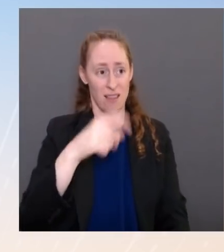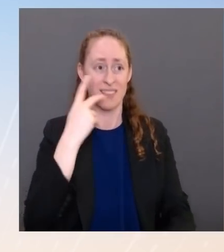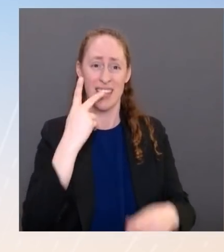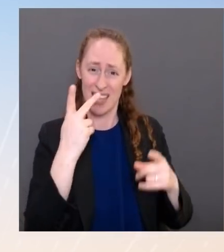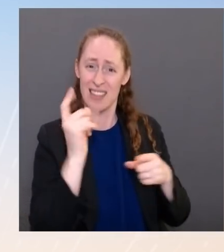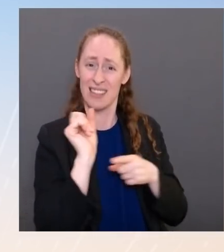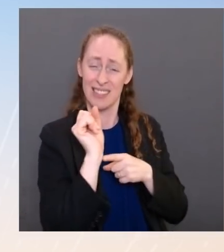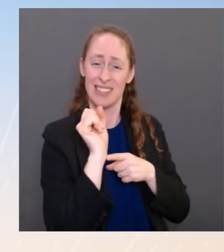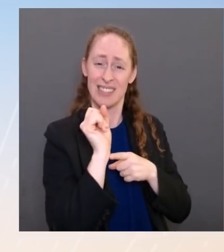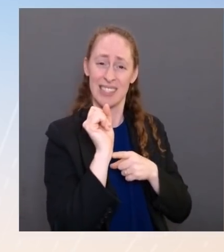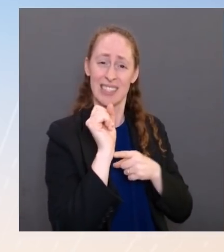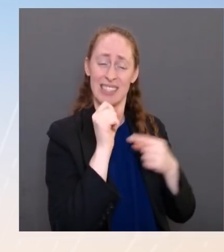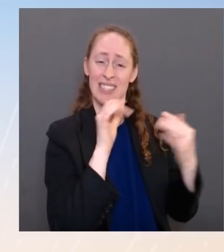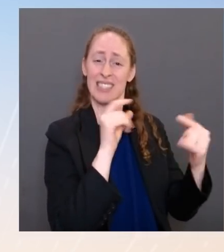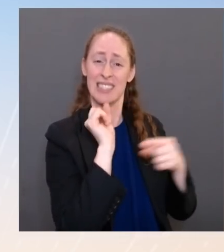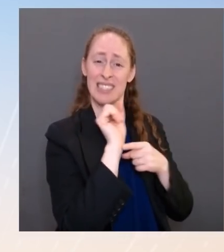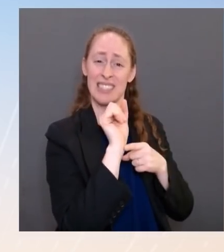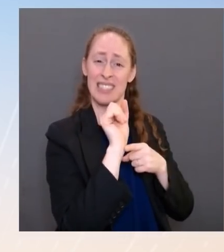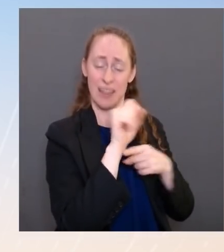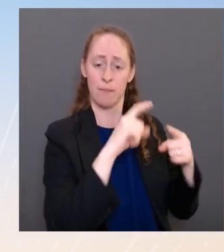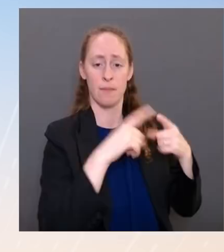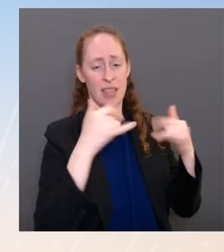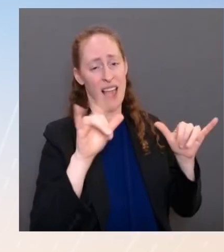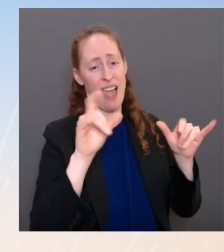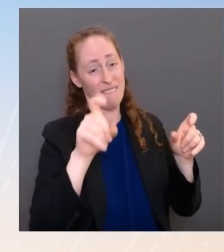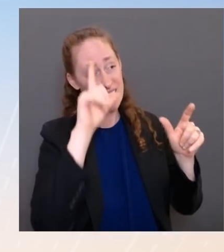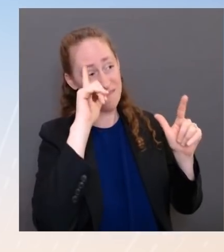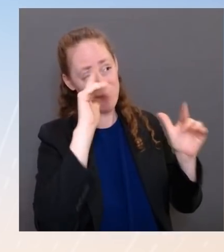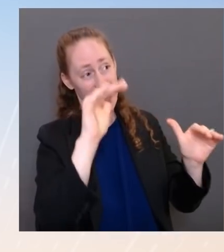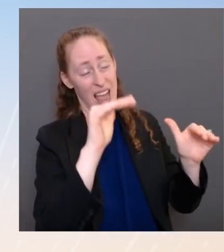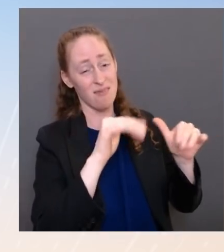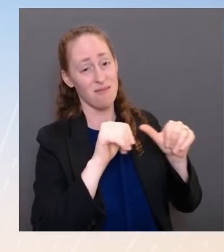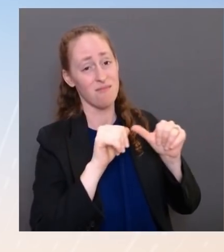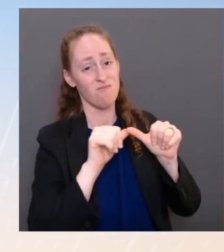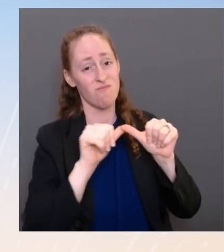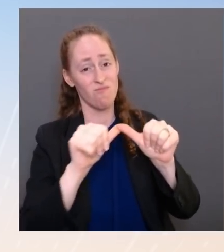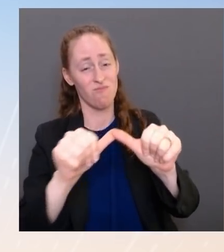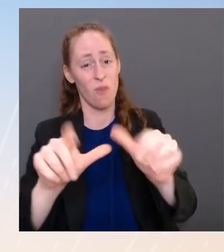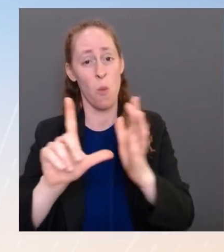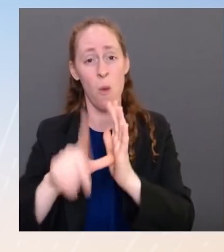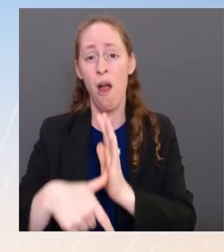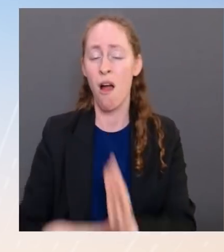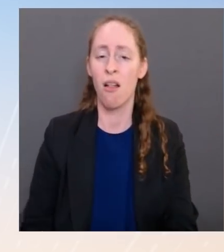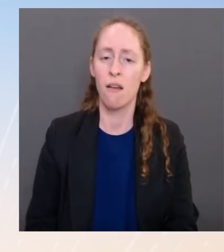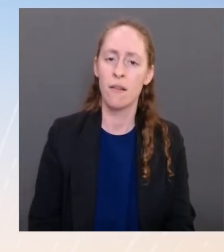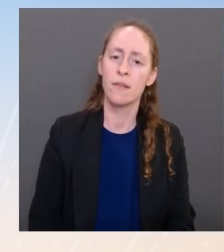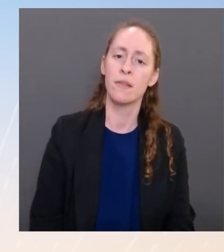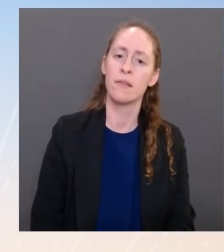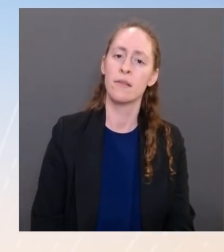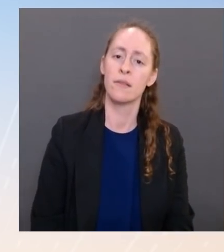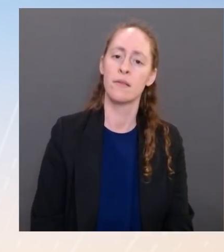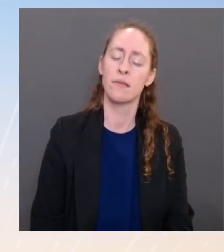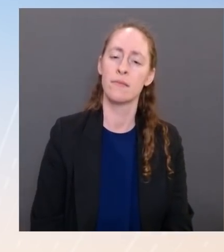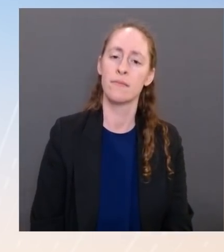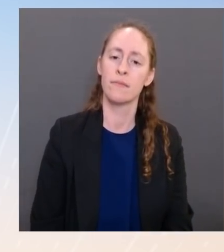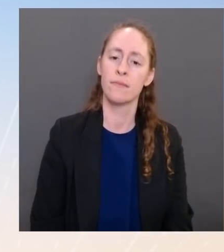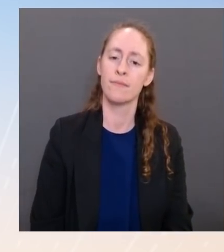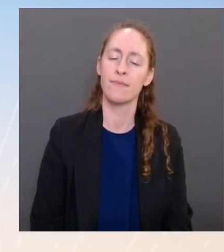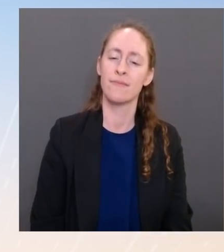Go ahead. The Press: Jen, on Monday, you tweeted out that the President strongly believes in the right to protest, that such protests should never include violence,